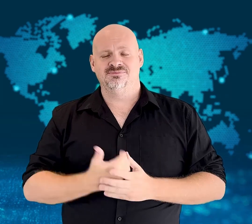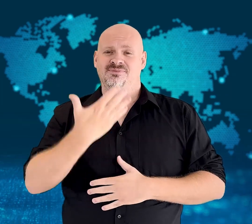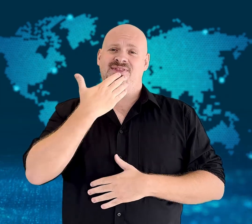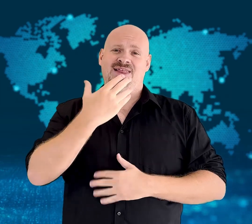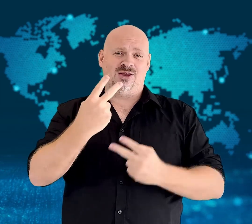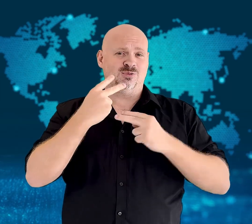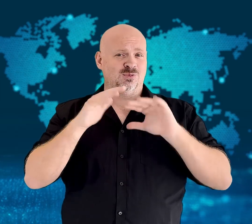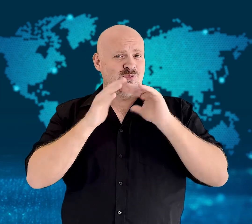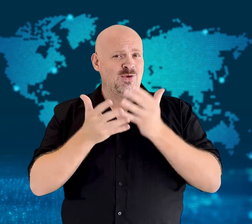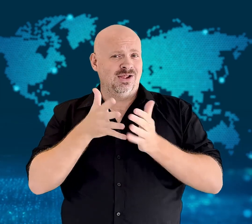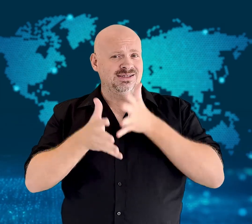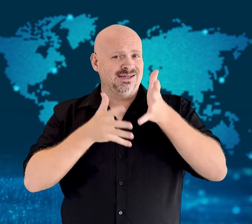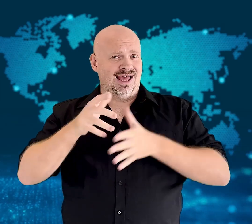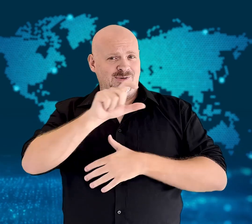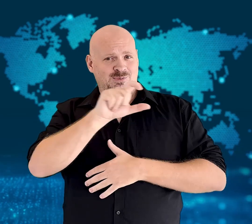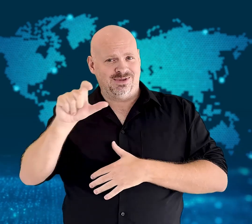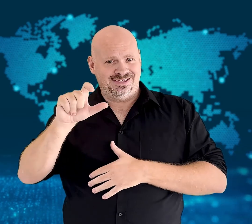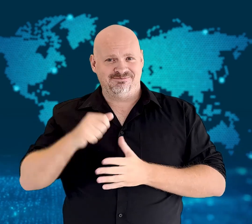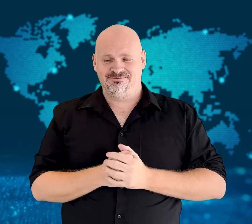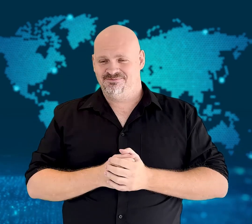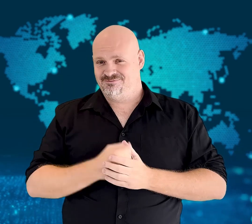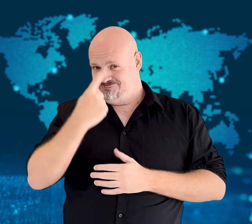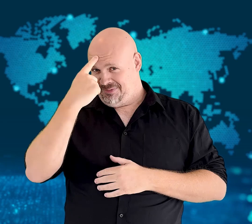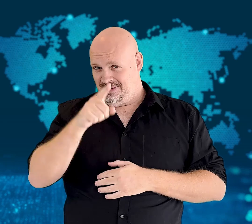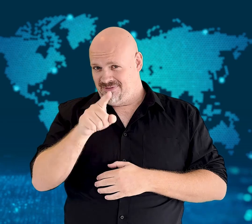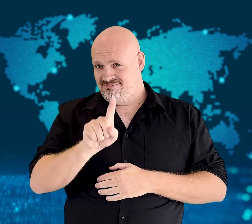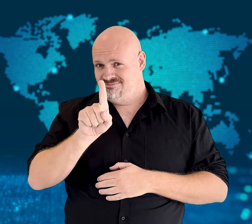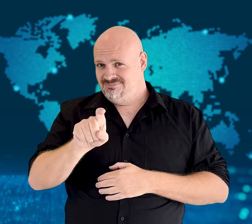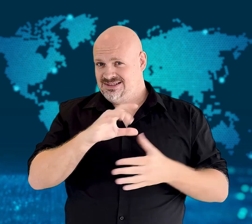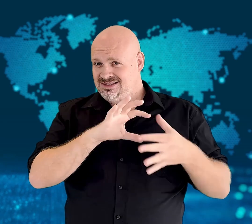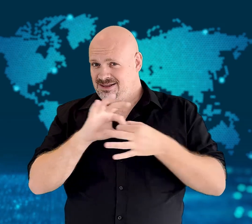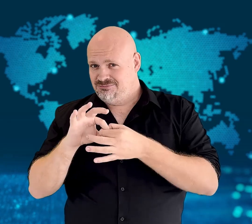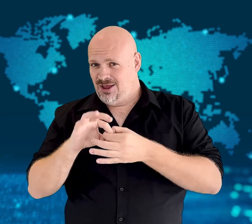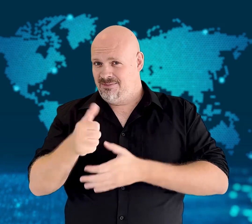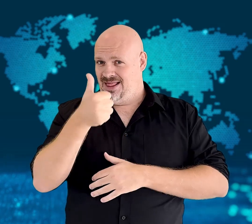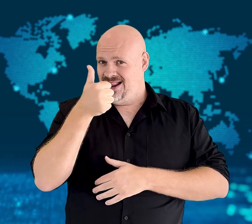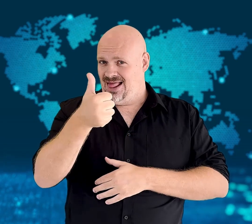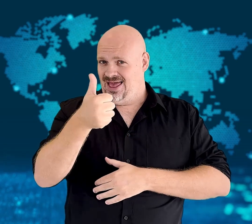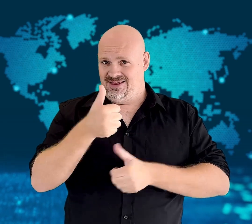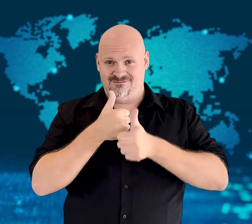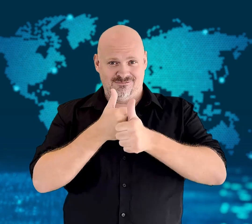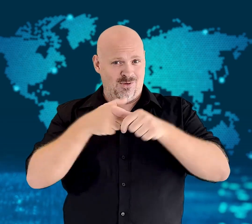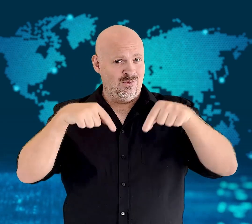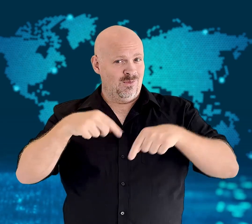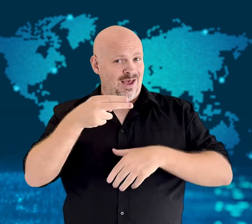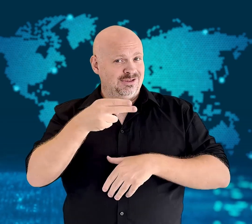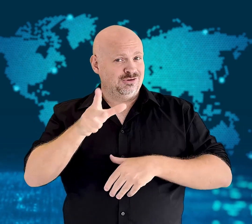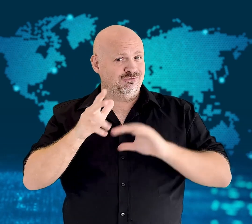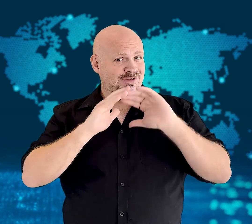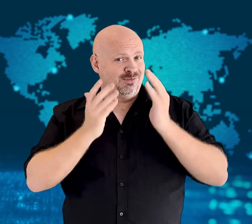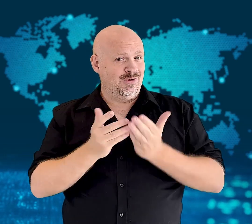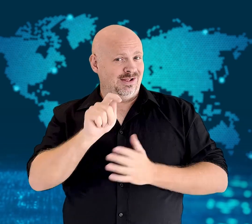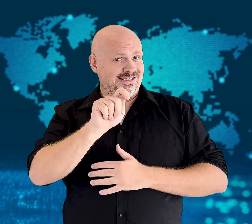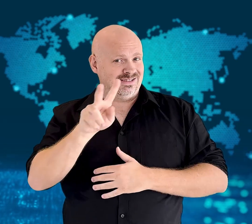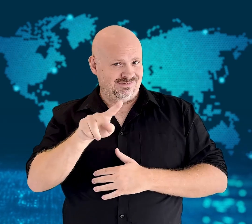Thank you for watching WorldSign Week. Don't forget to subscribe, like, and follow H3 World TV